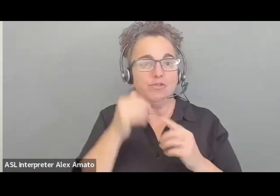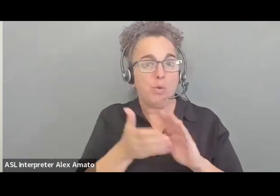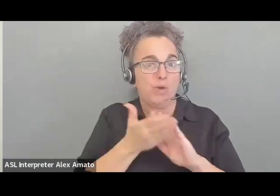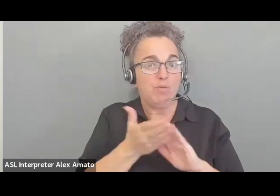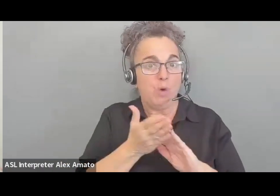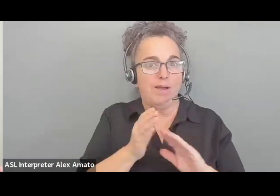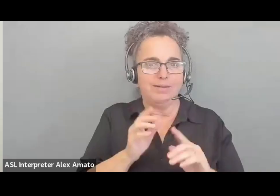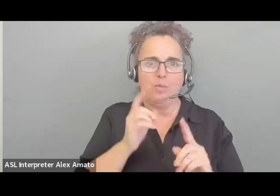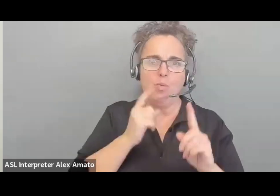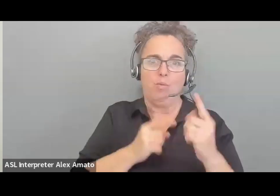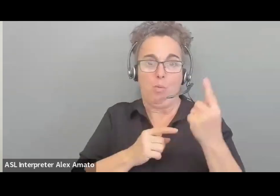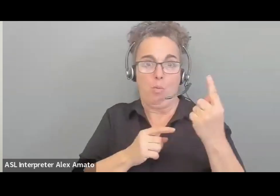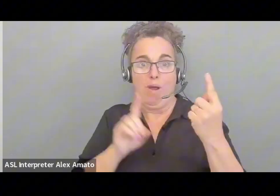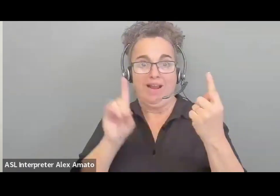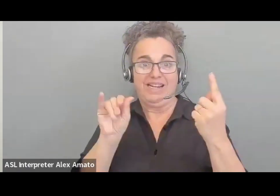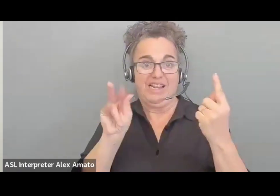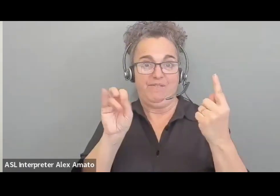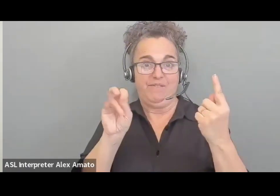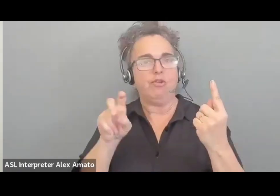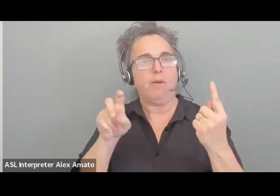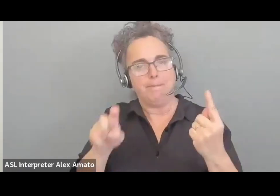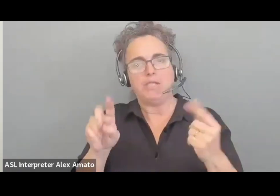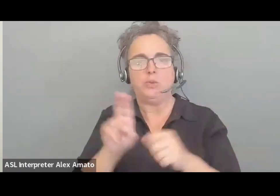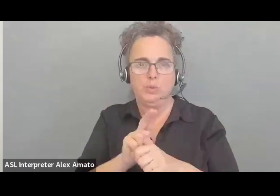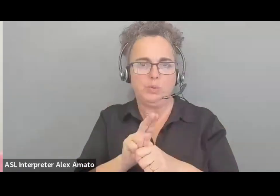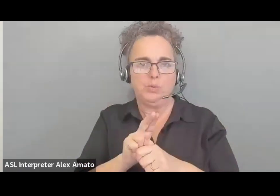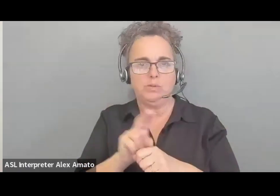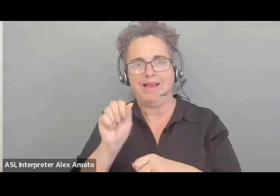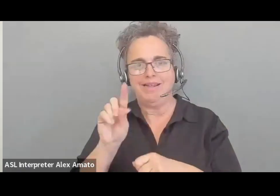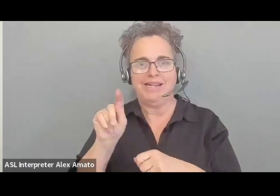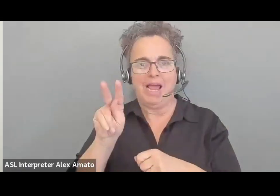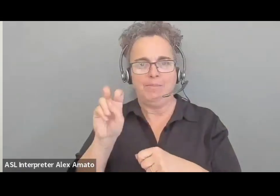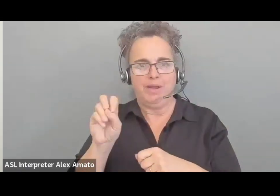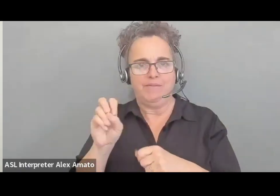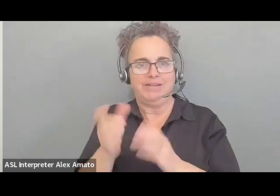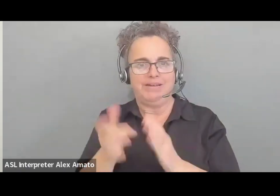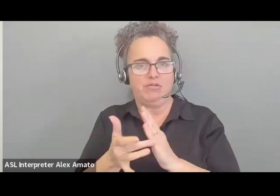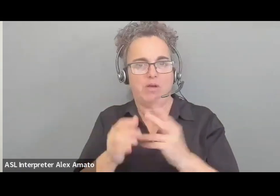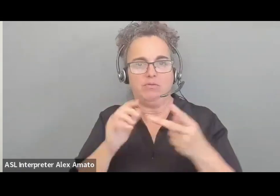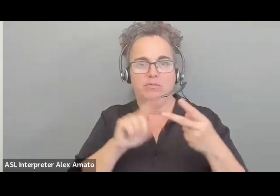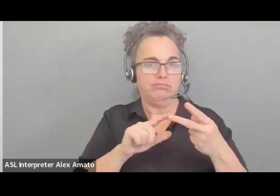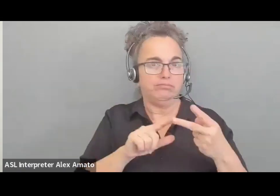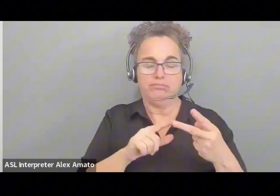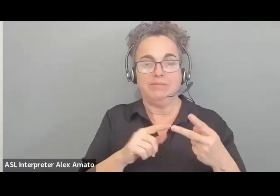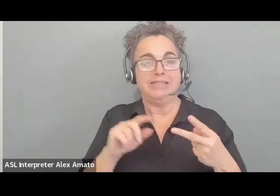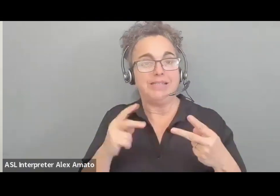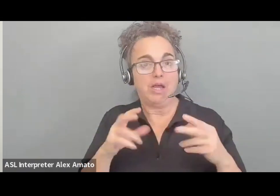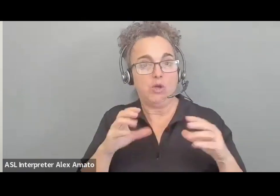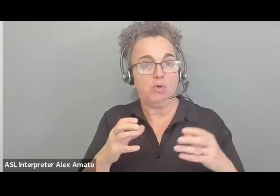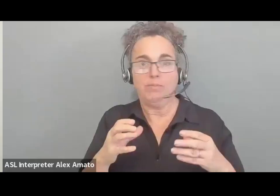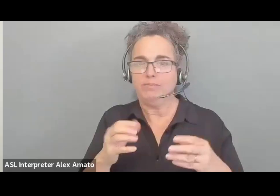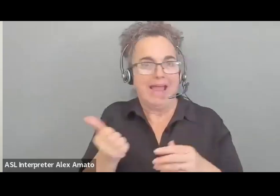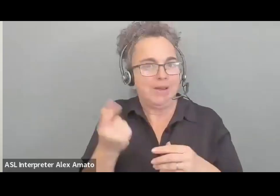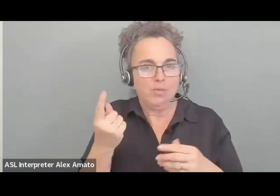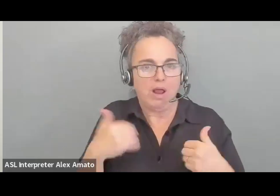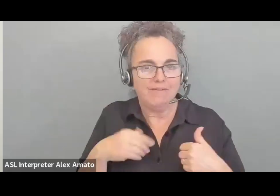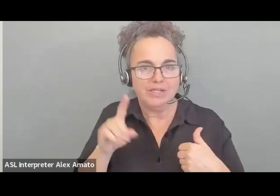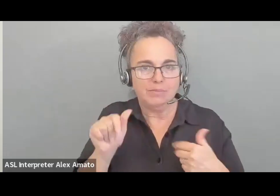One division is that you just have to use some kind of adaptive technology. One is open for anybody with a disability and then one is blind and low vision.